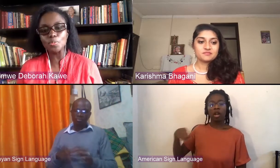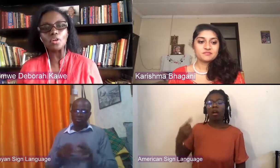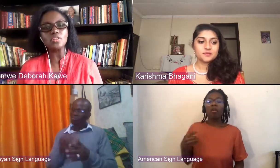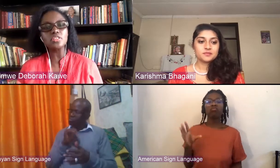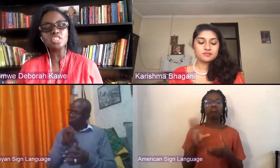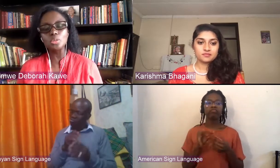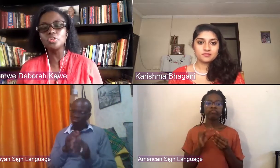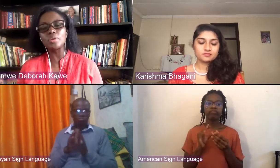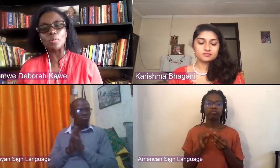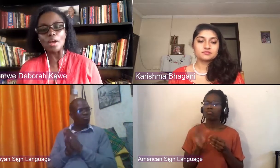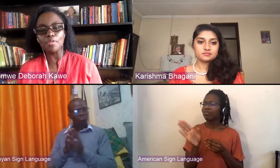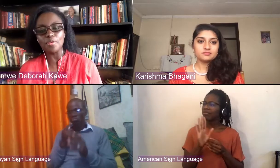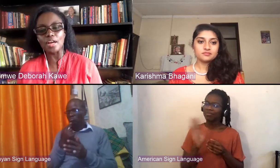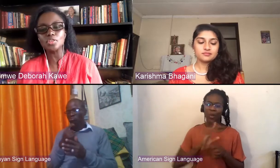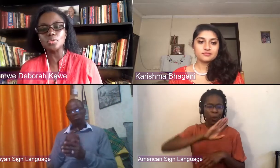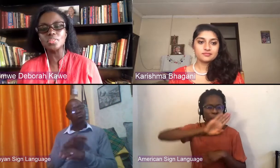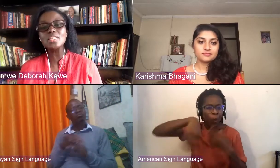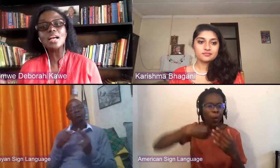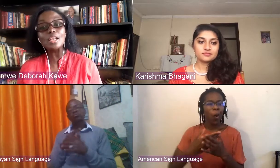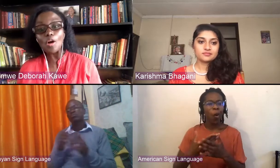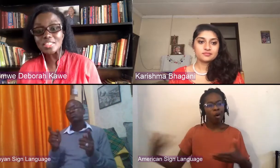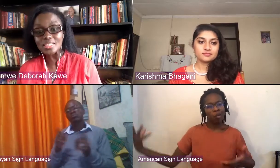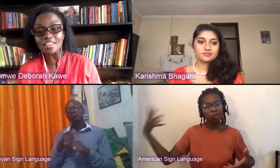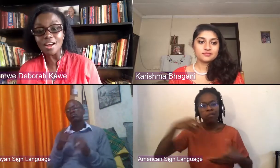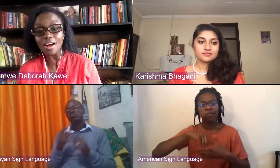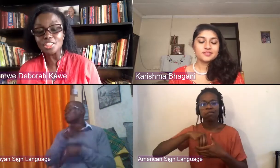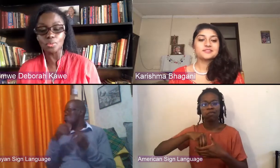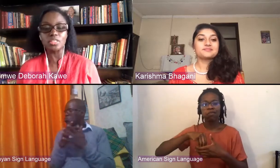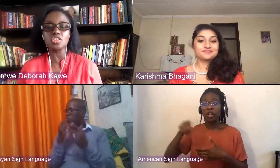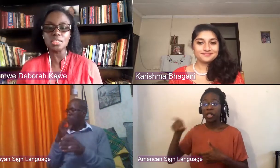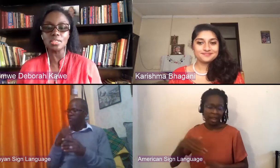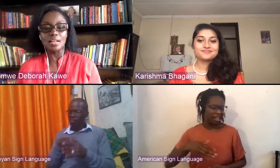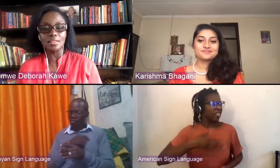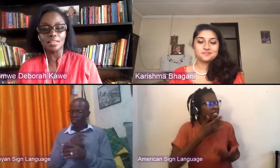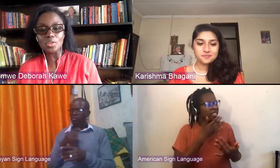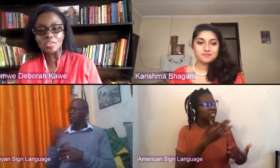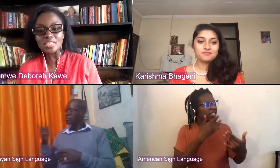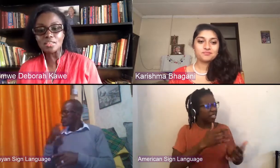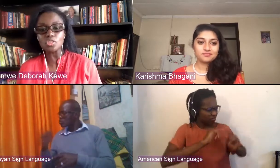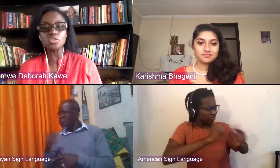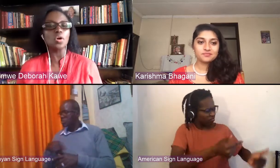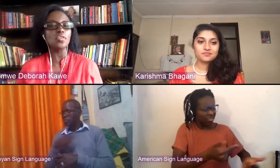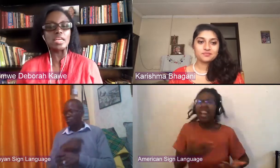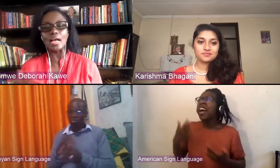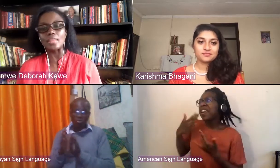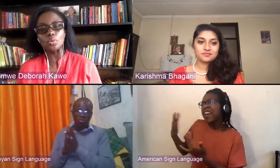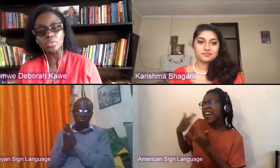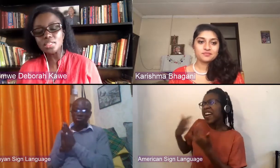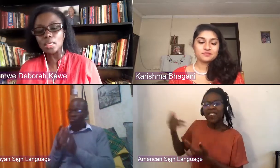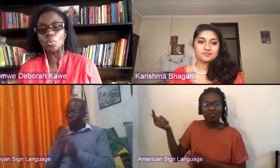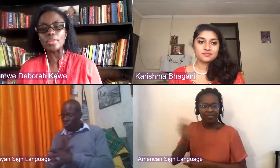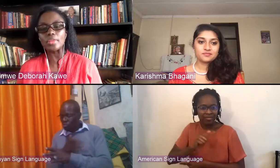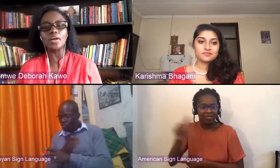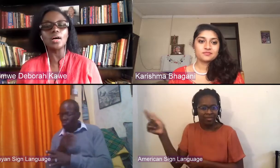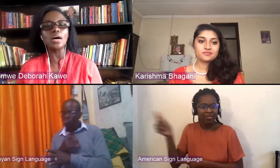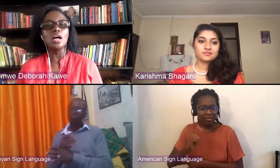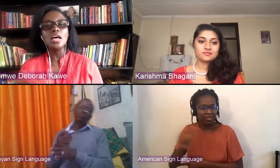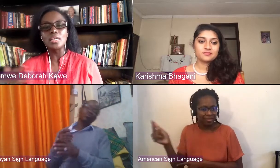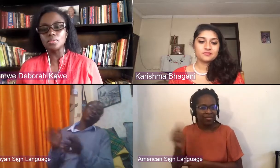because she would require for us to sing alongside her. She would teach us the songs in the story and then would sing with her,